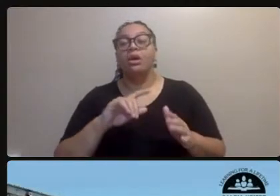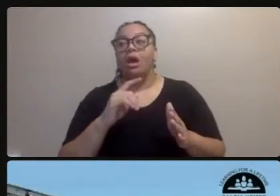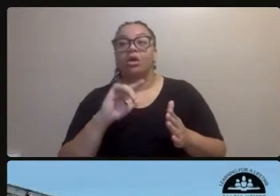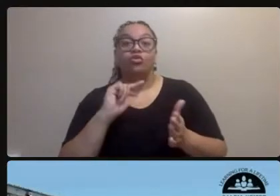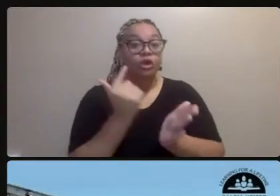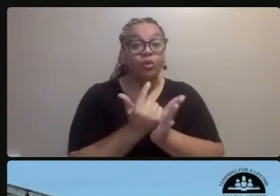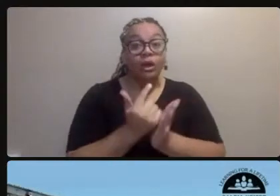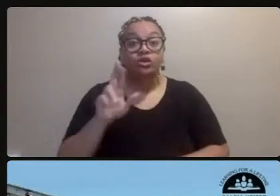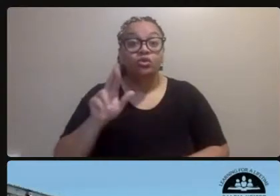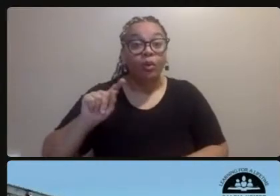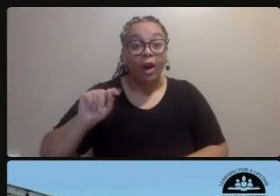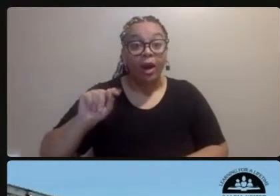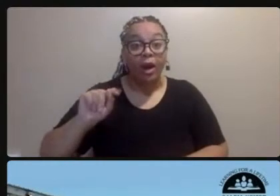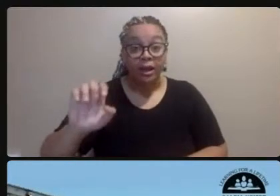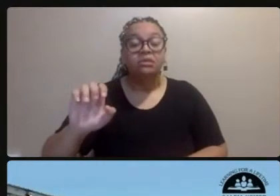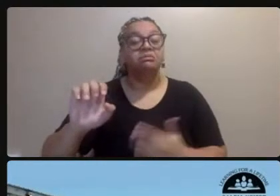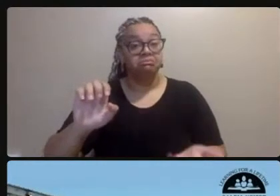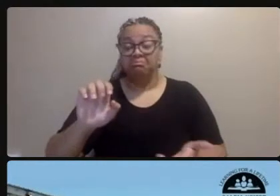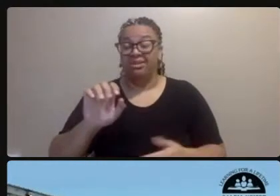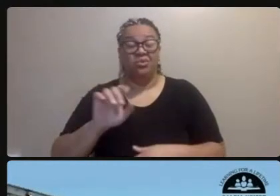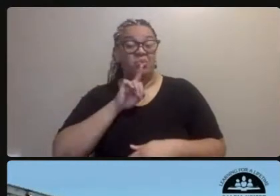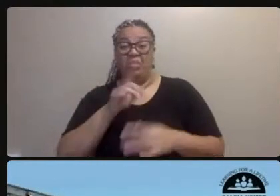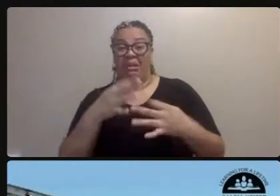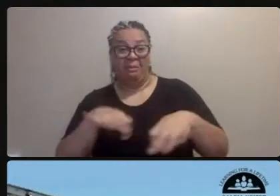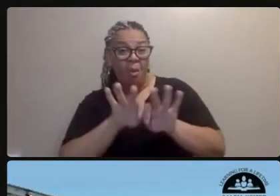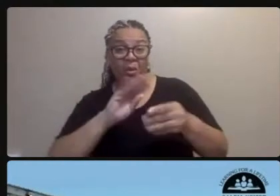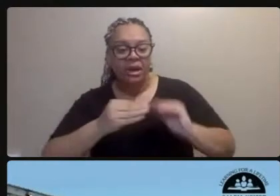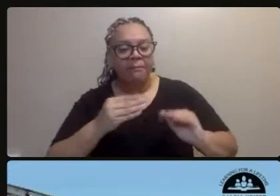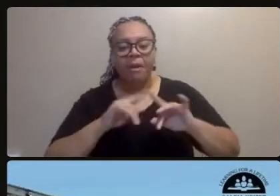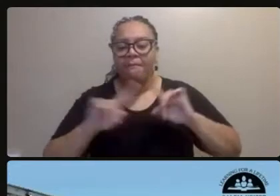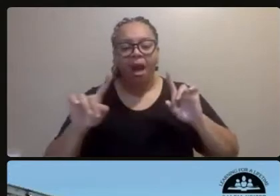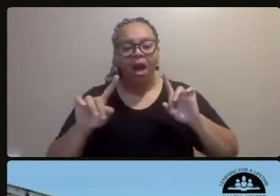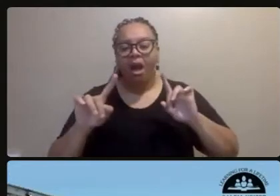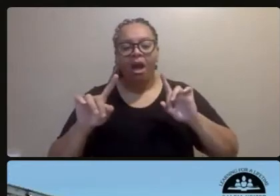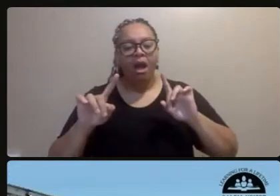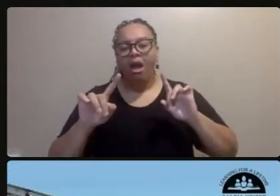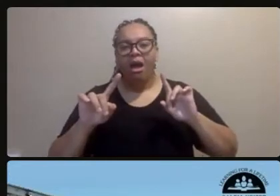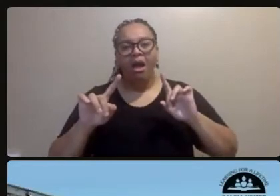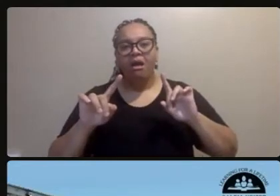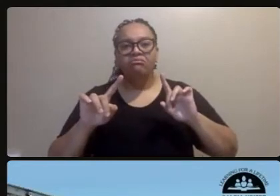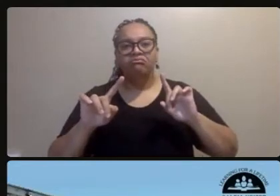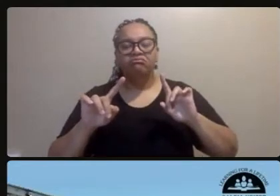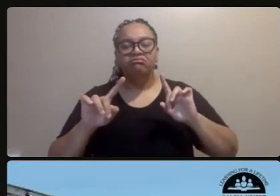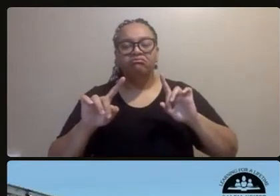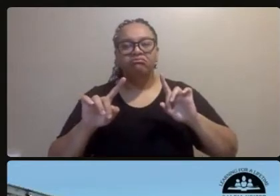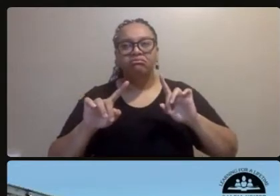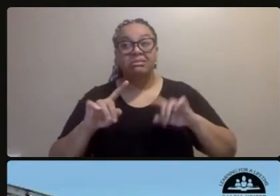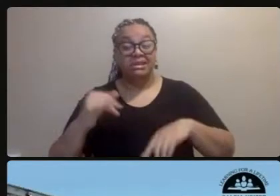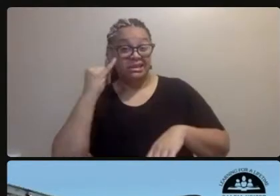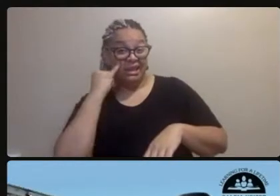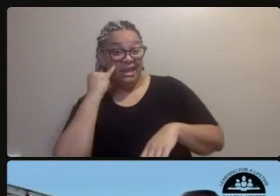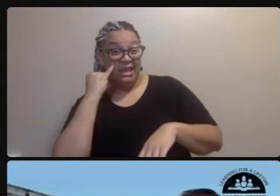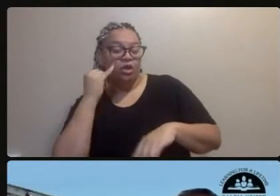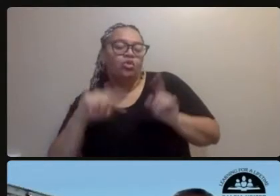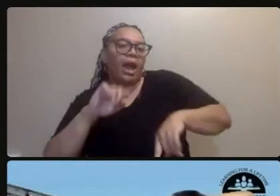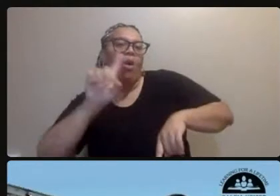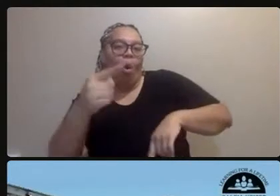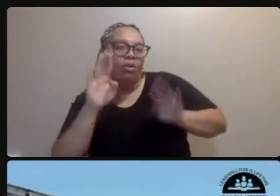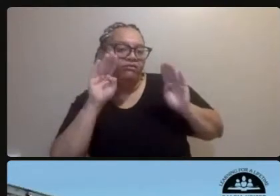EXAMPLE OF THIS WOULD BE GRADUATION RATES, RIGHT?